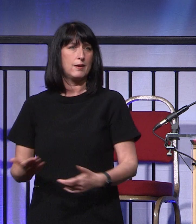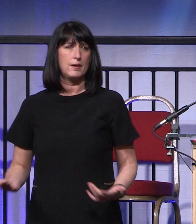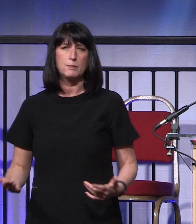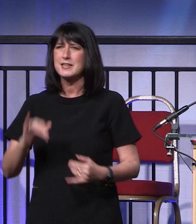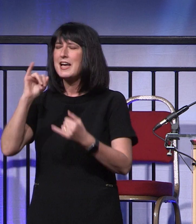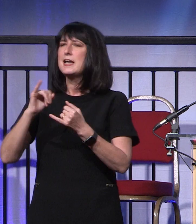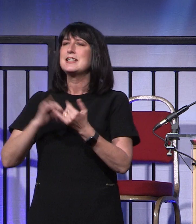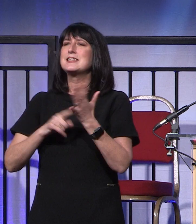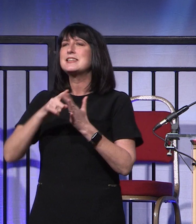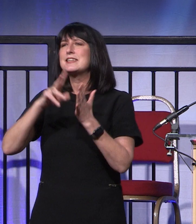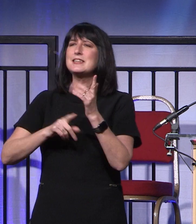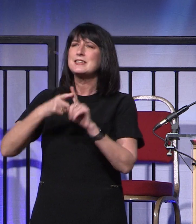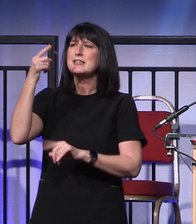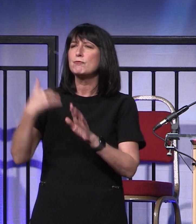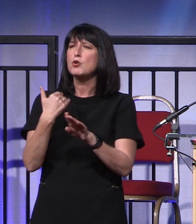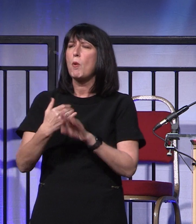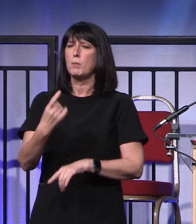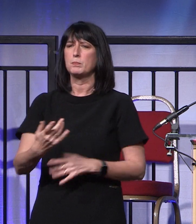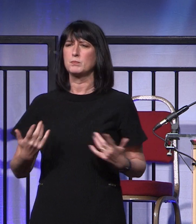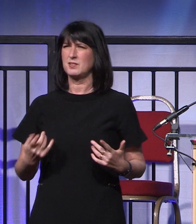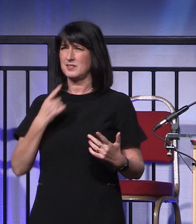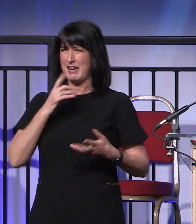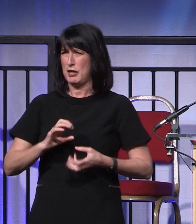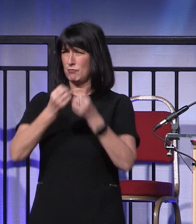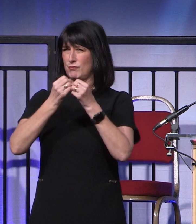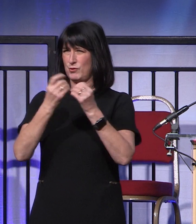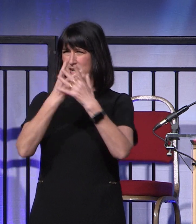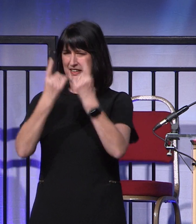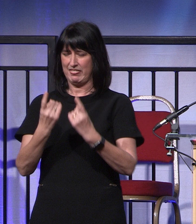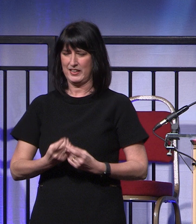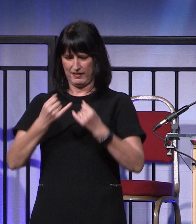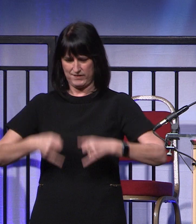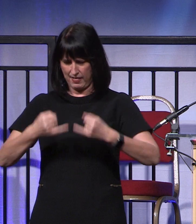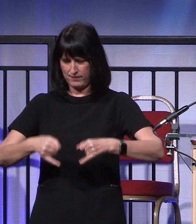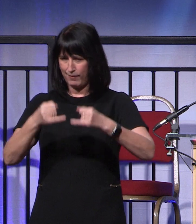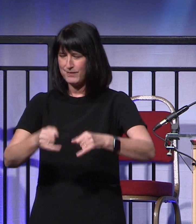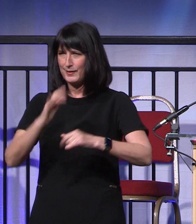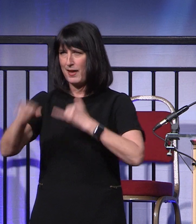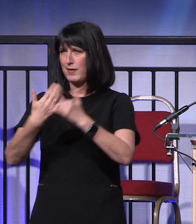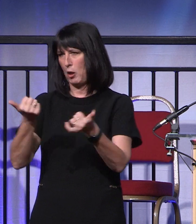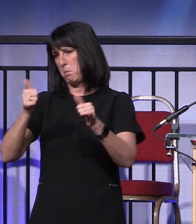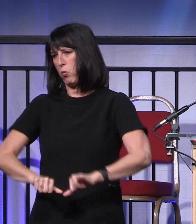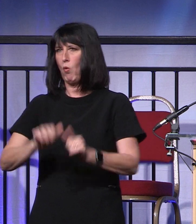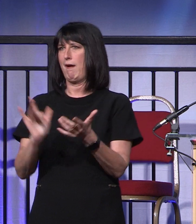Jobs created many failed products before hitting success with the iPhone Michael